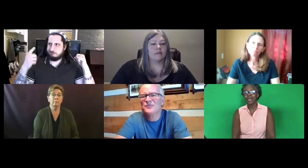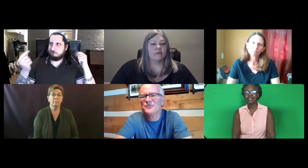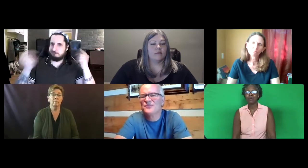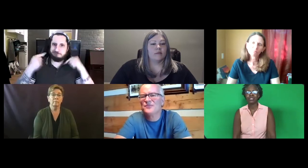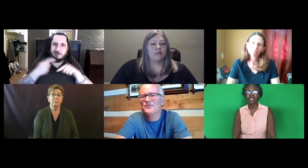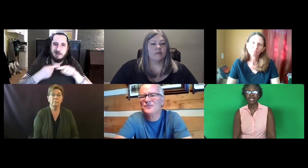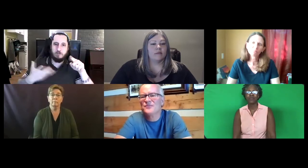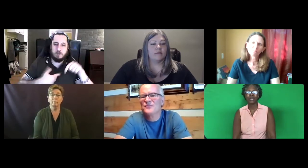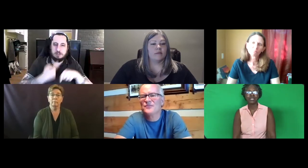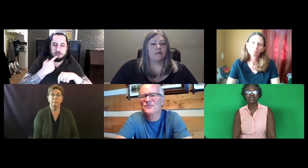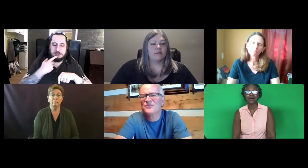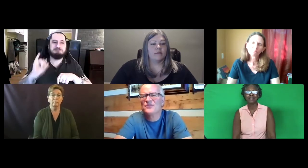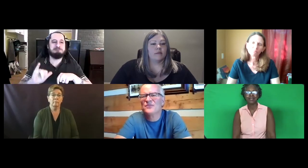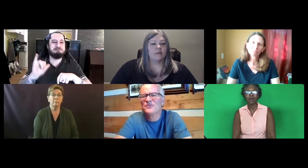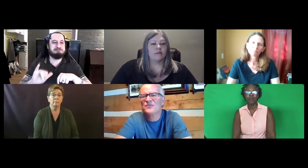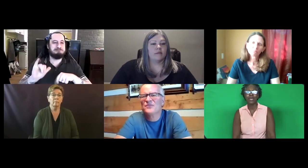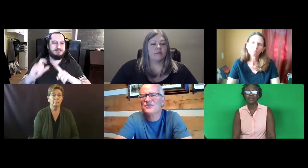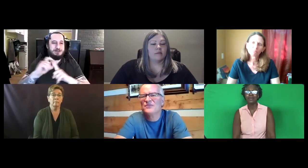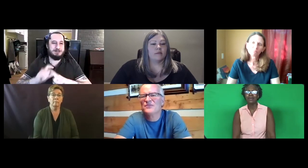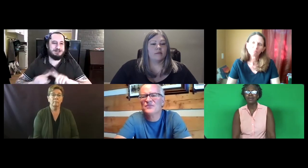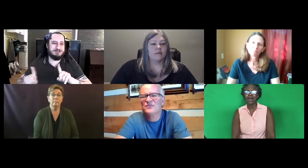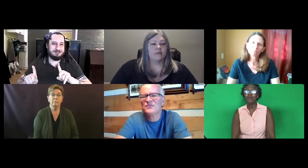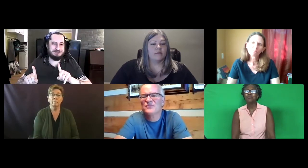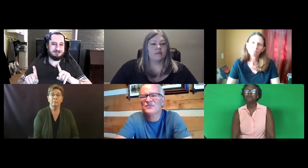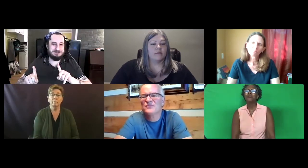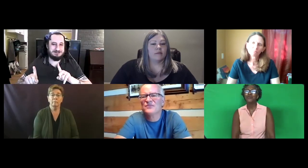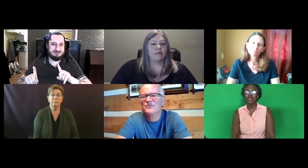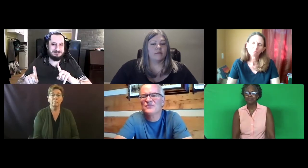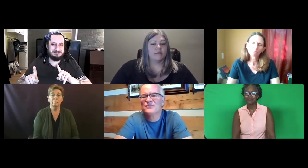And then they went to California and signed in that way, how would people view them?